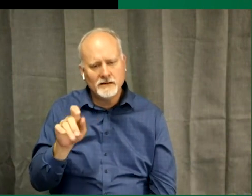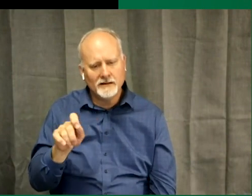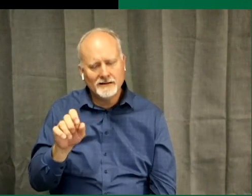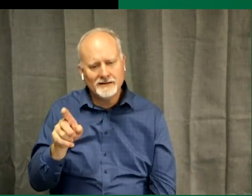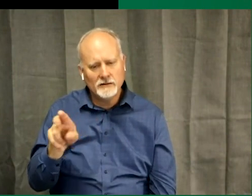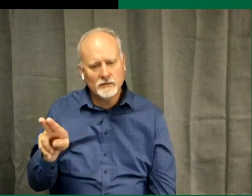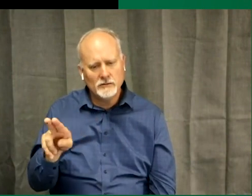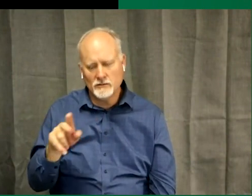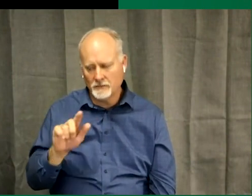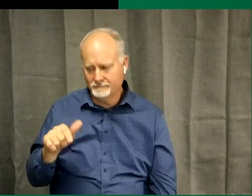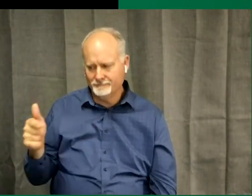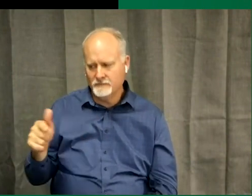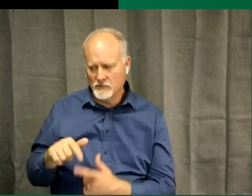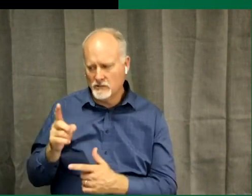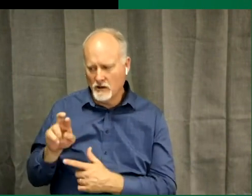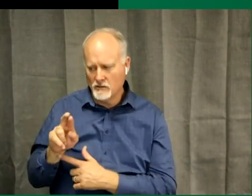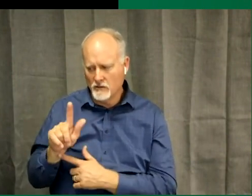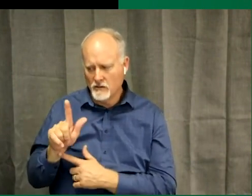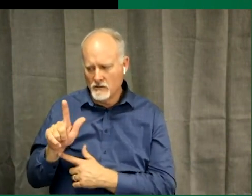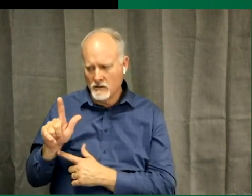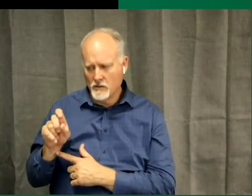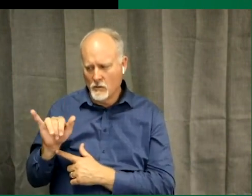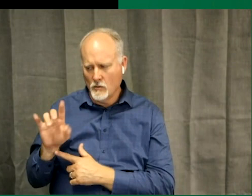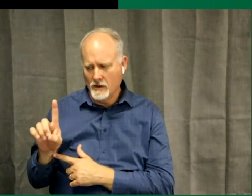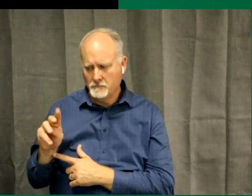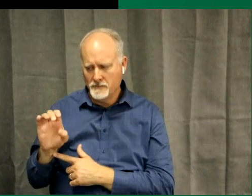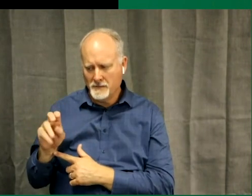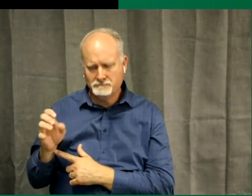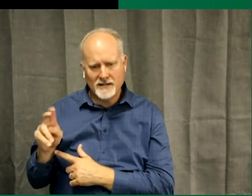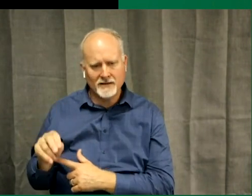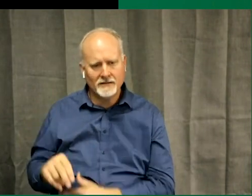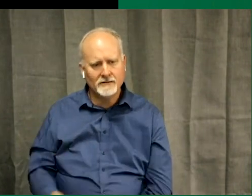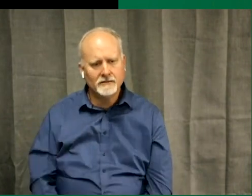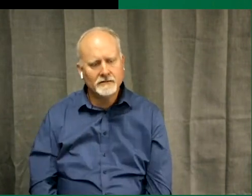going to turn it over to dr lori mcmahon now the dean of the graduate school thank you good